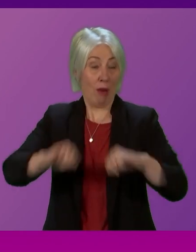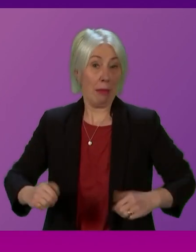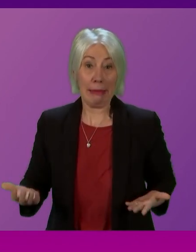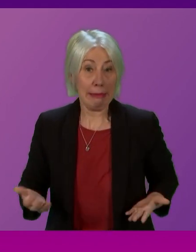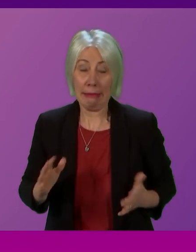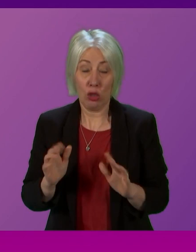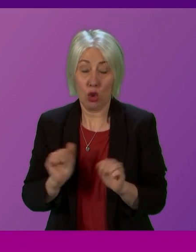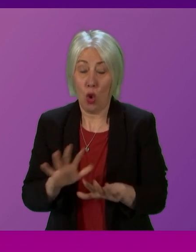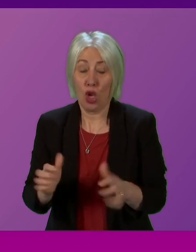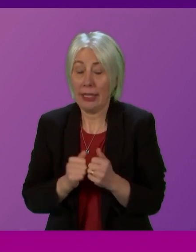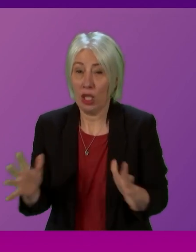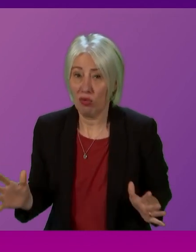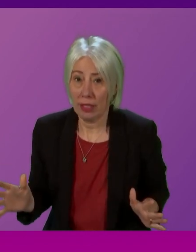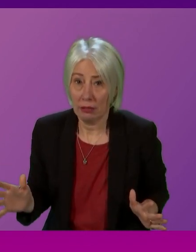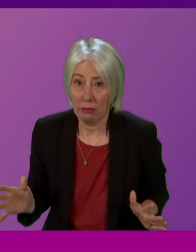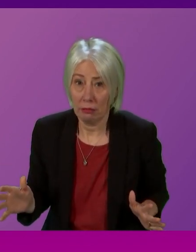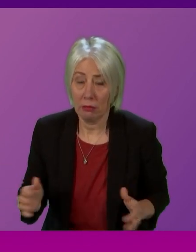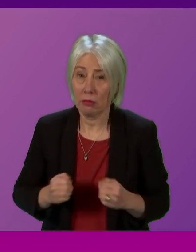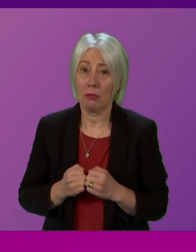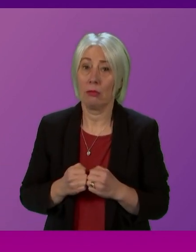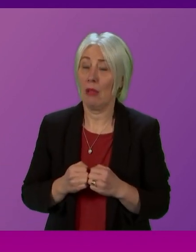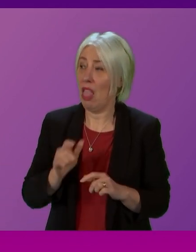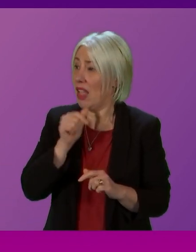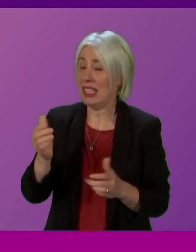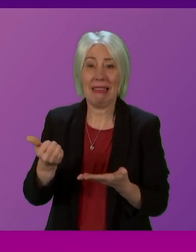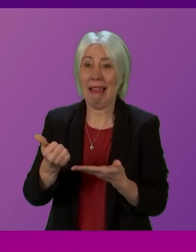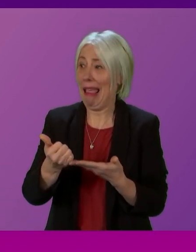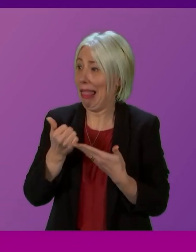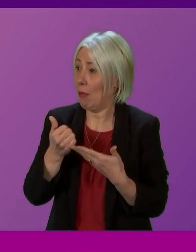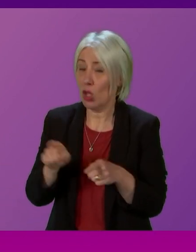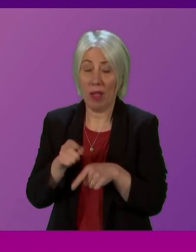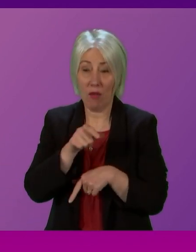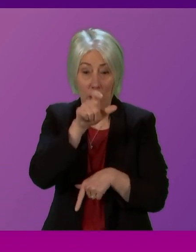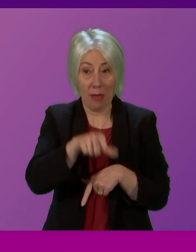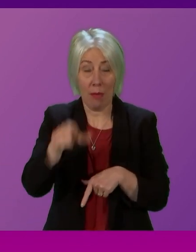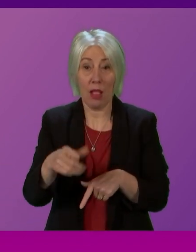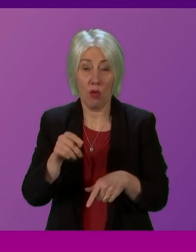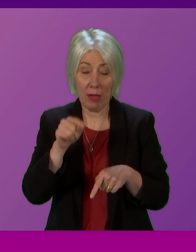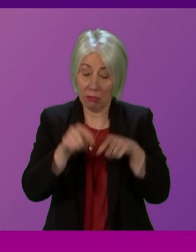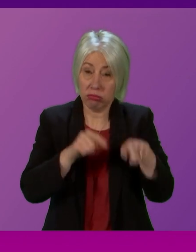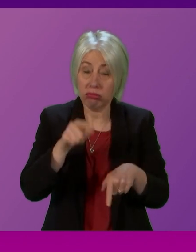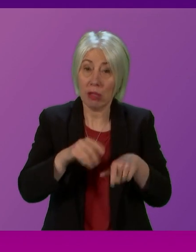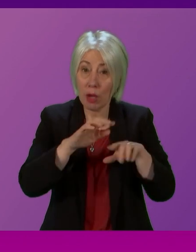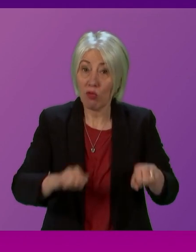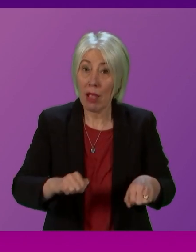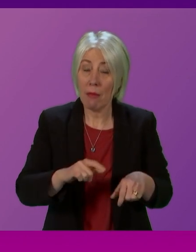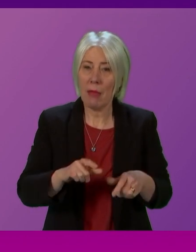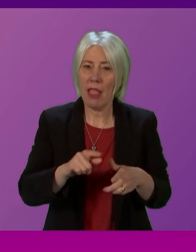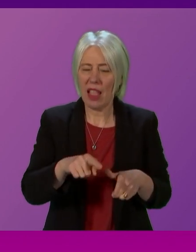on that, and it does a disservice to the victims of crime to suggest that we disagree on that